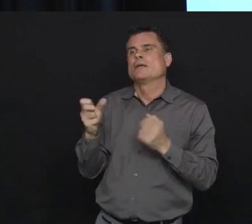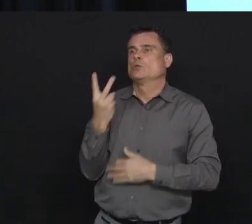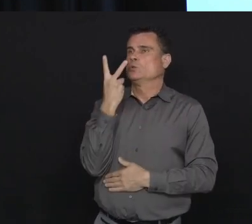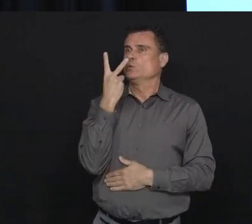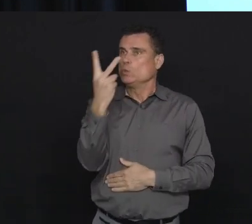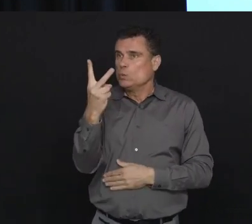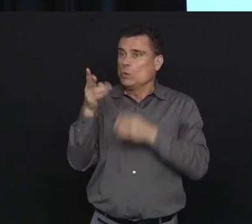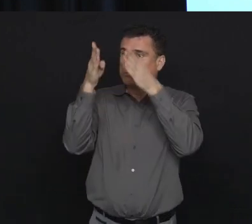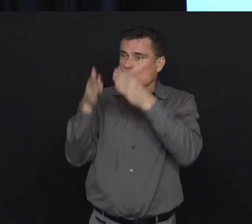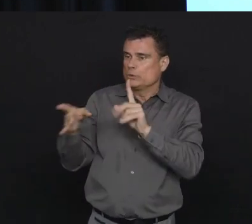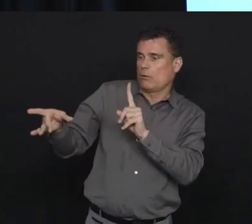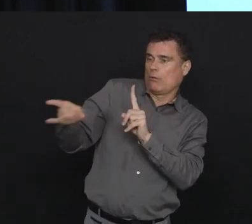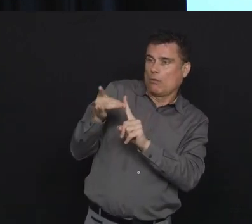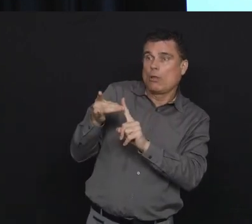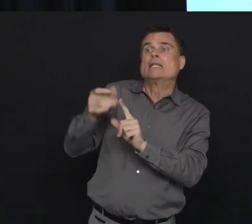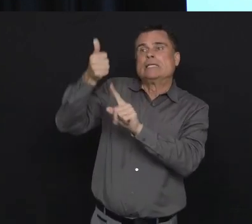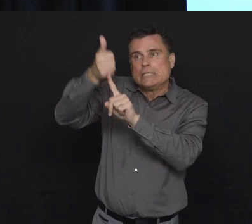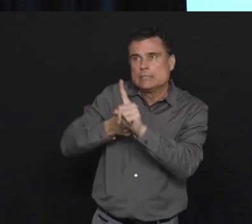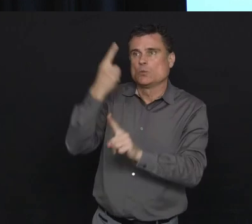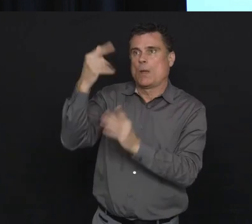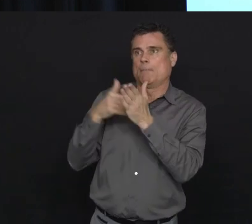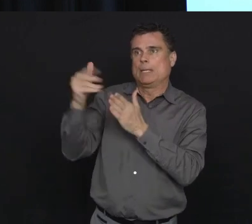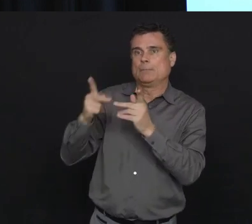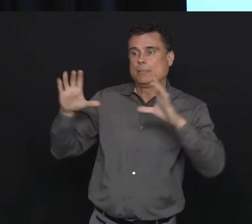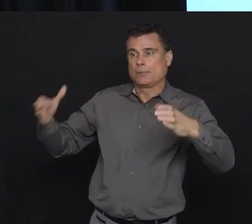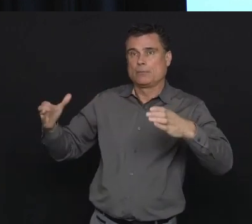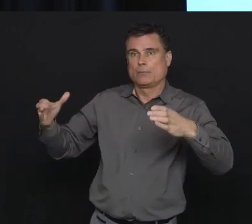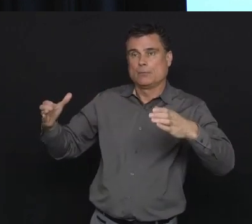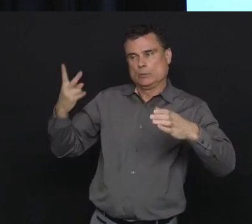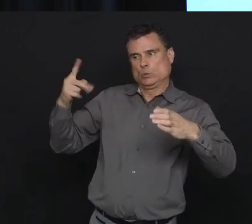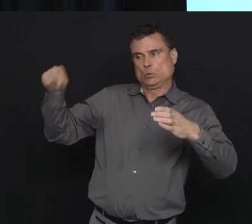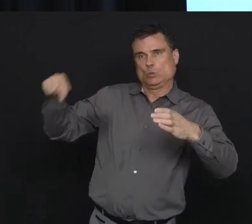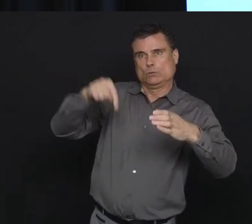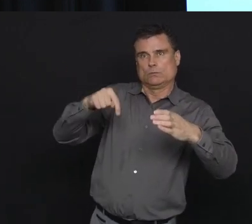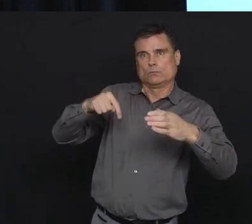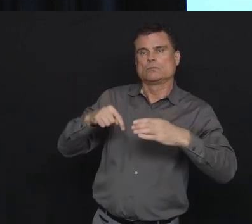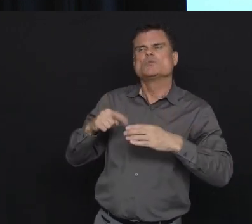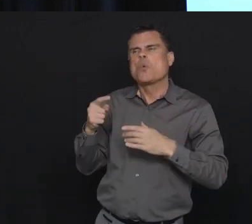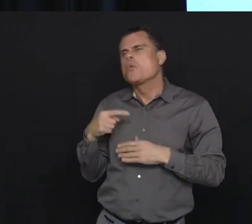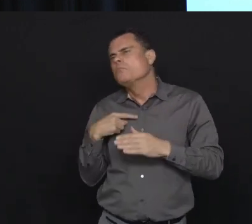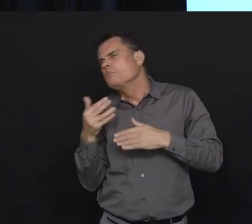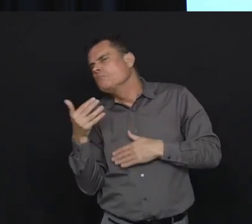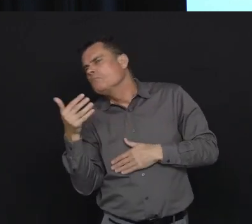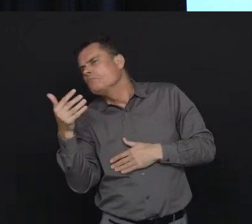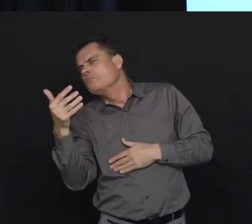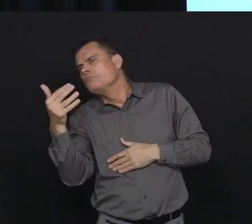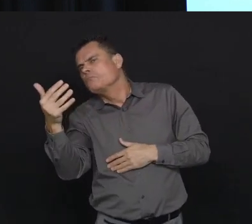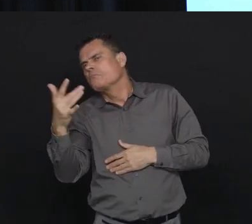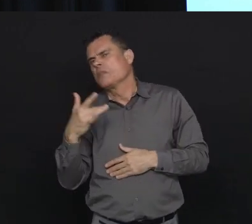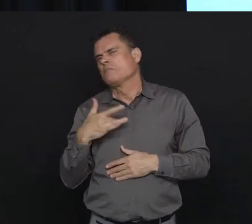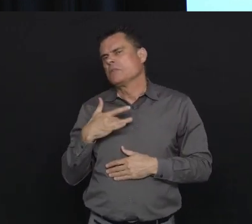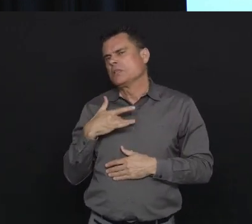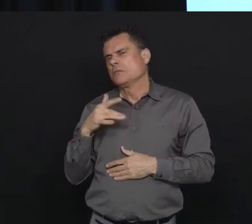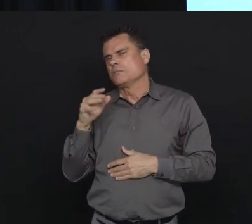for a little while and around the 14th or 15th of March is another important day. The 13th wind